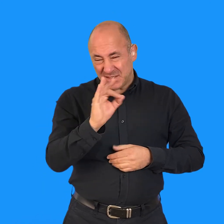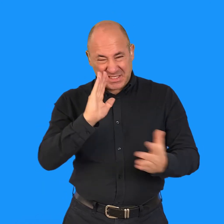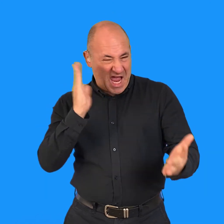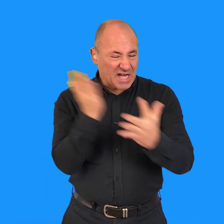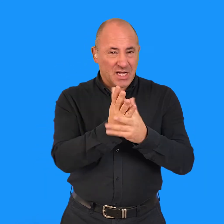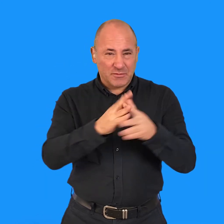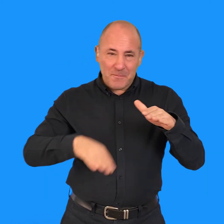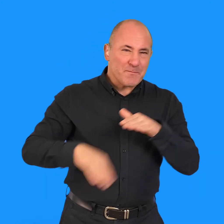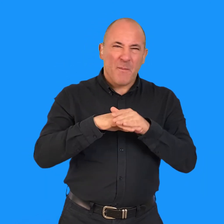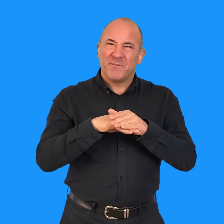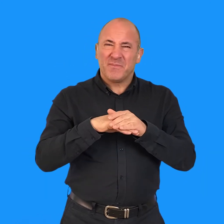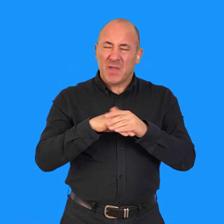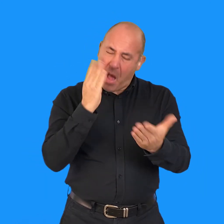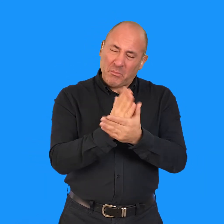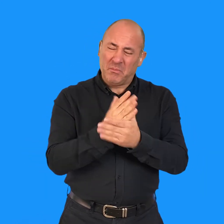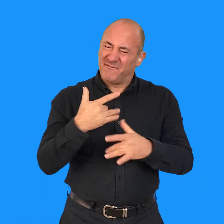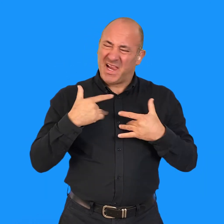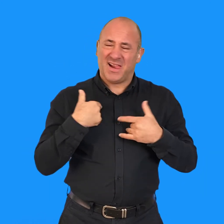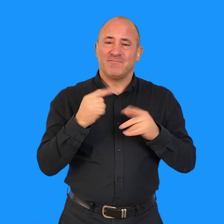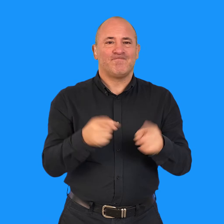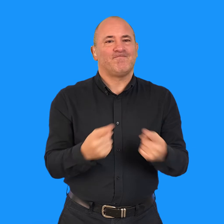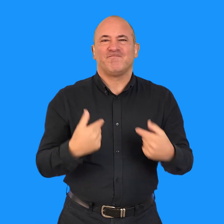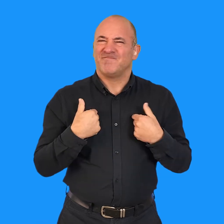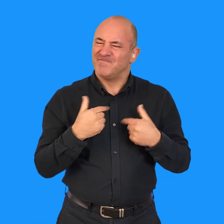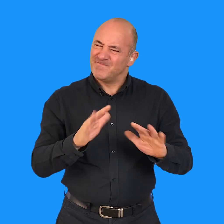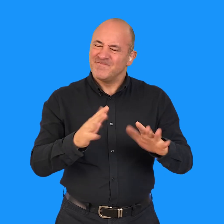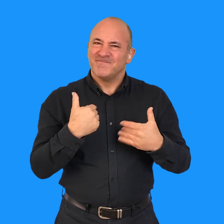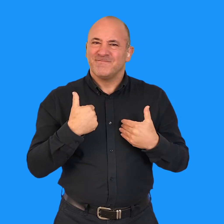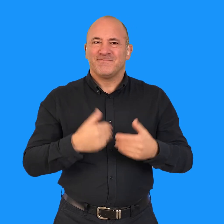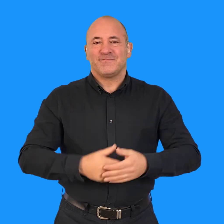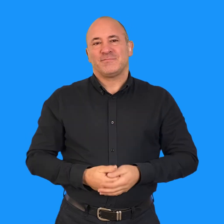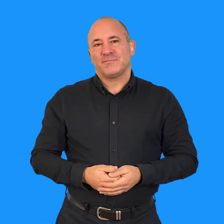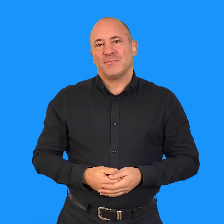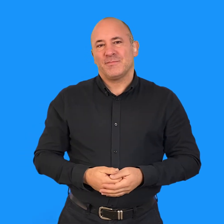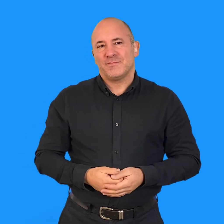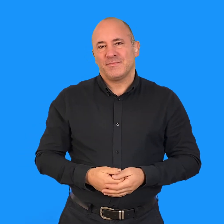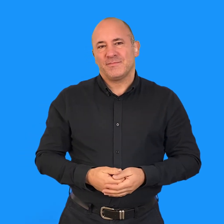And I don't know if we ever can, being completely honest. No, I think that's true actually